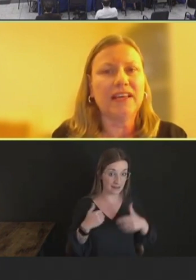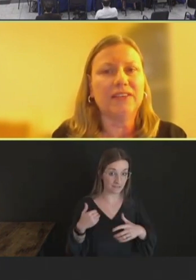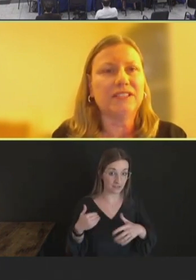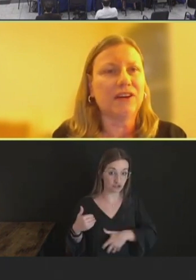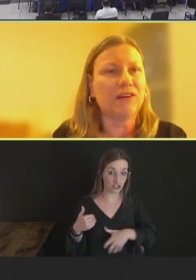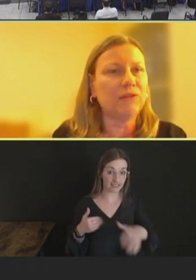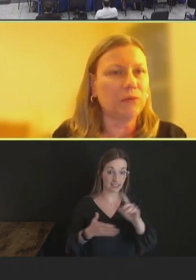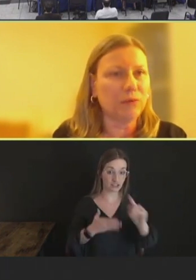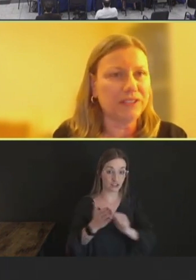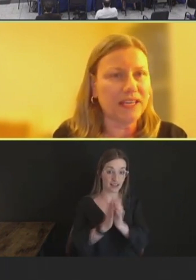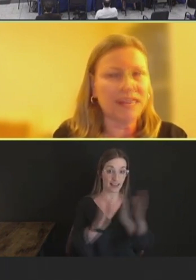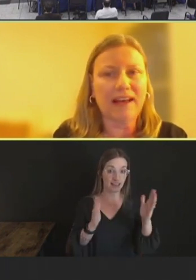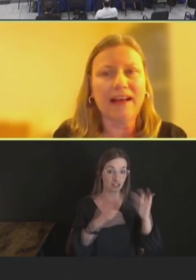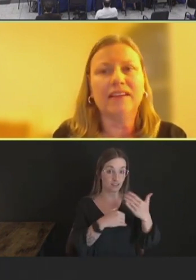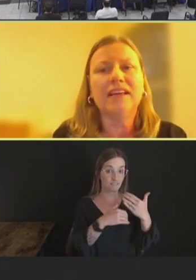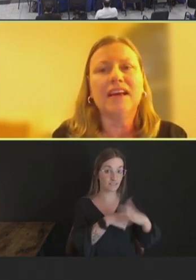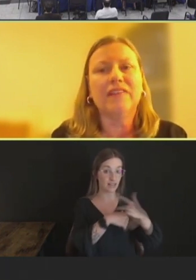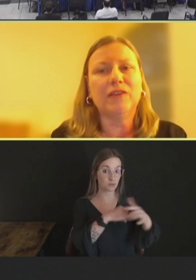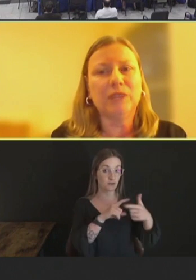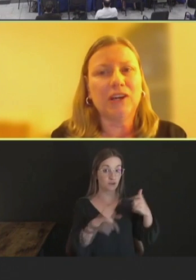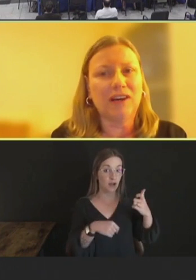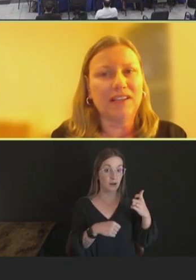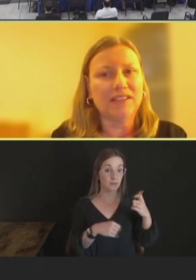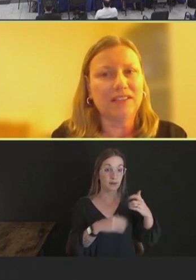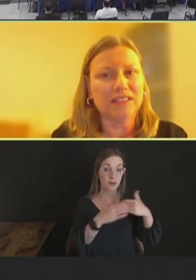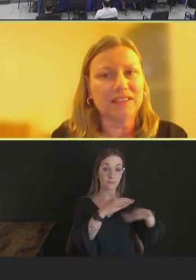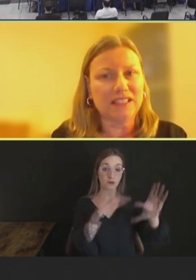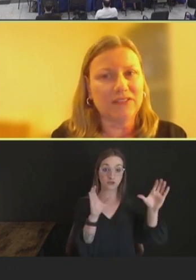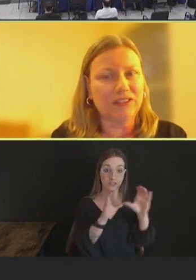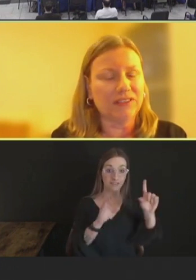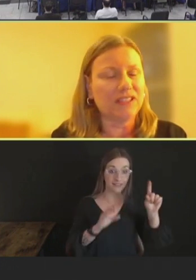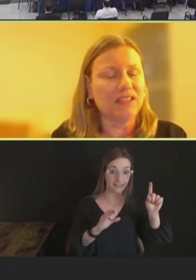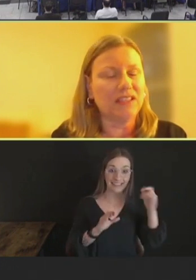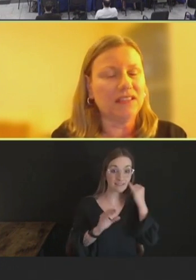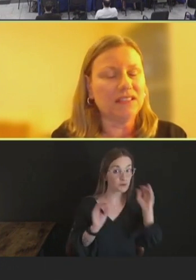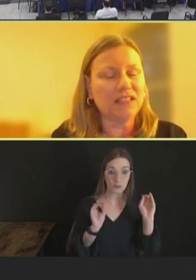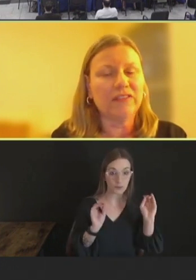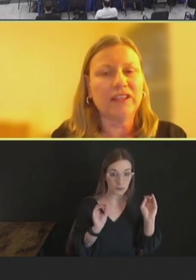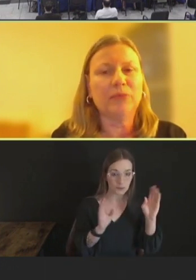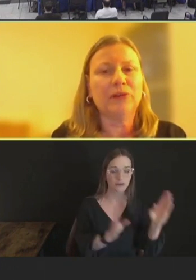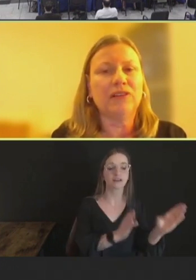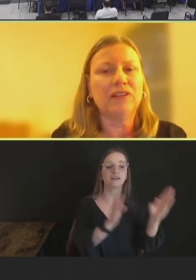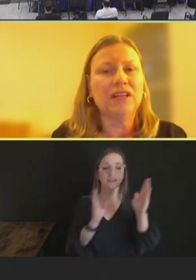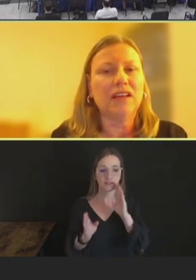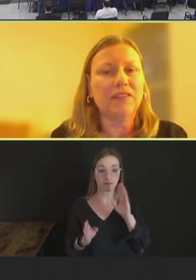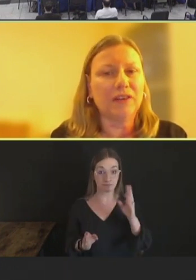" If so, we'll take that. Then we go on to look and see if there's an EDD available.